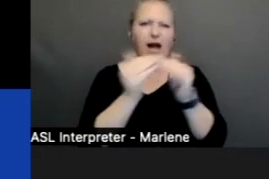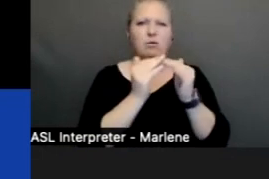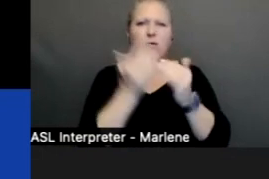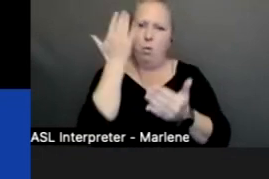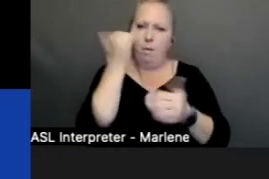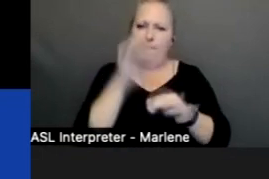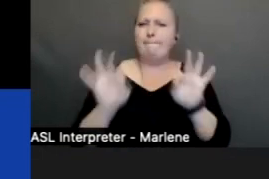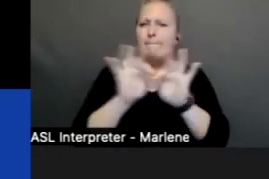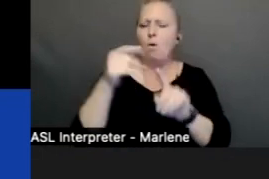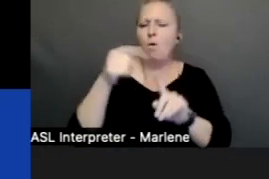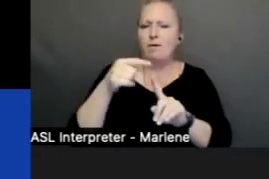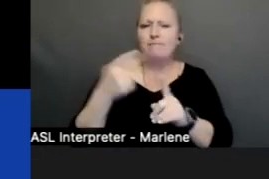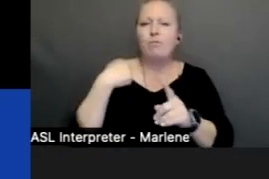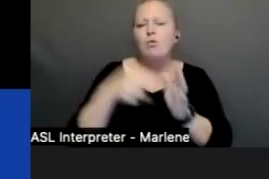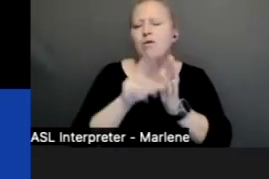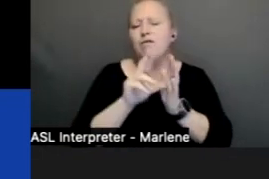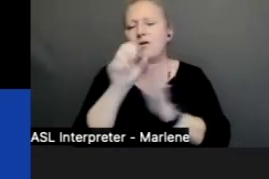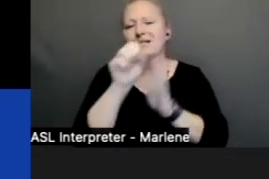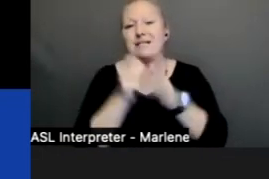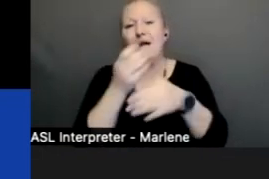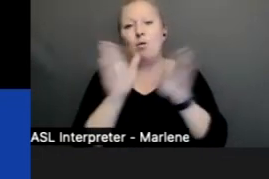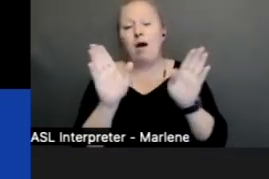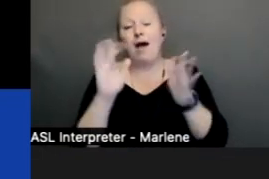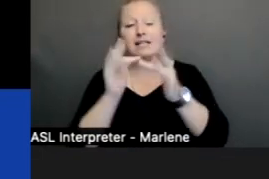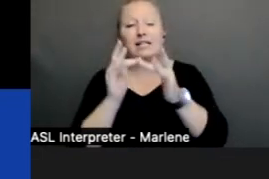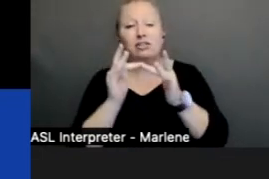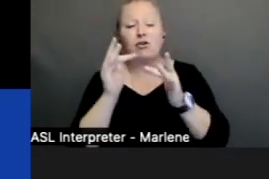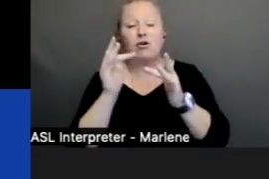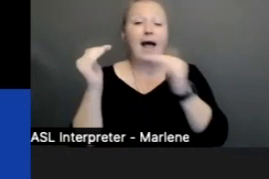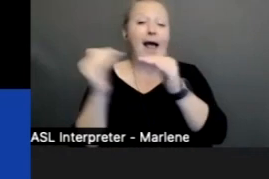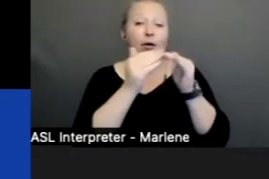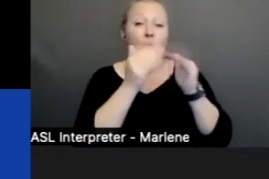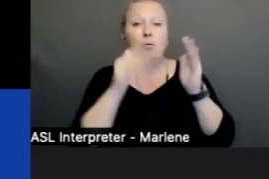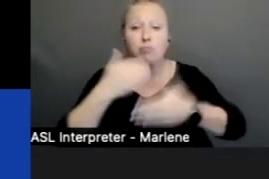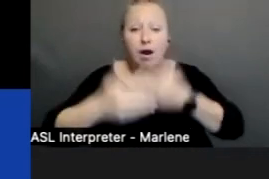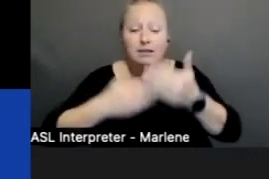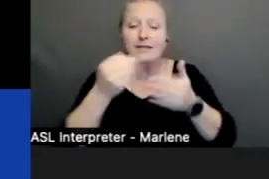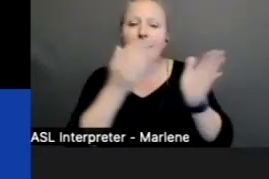important. We also reviewed the state wide digital equity plan process and the planning components.